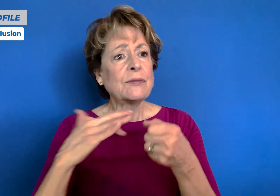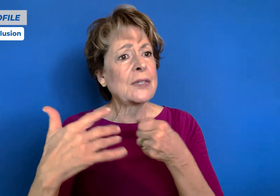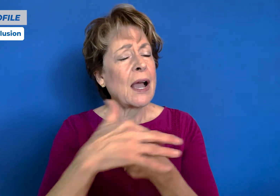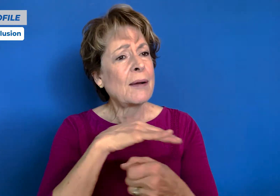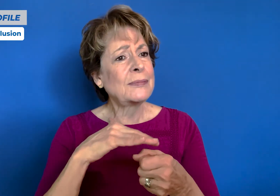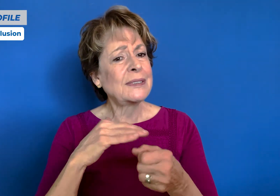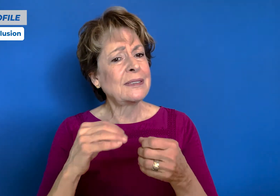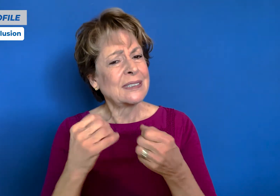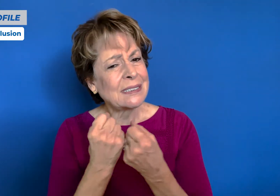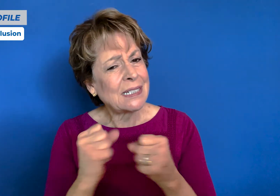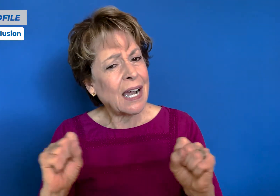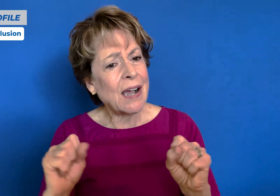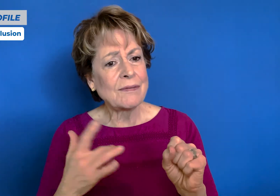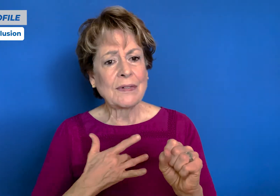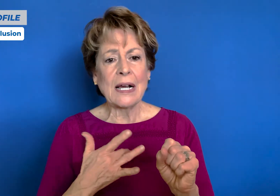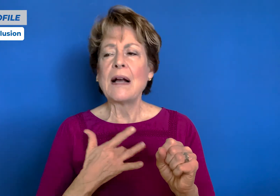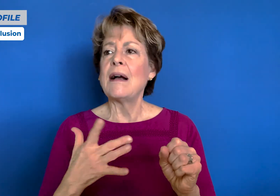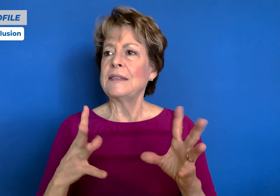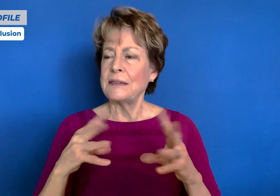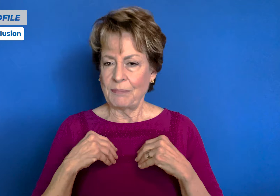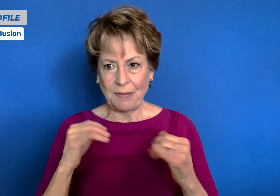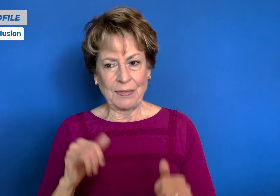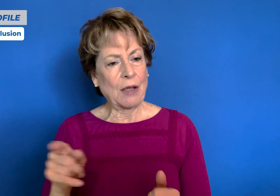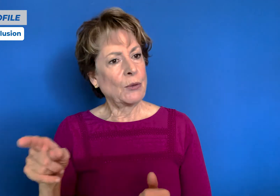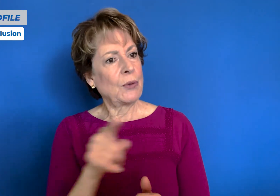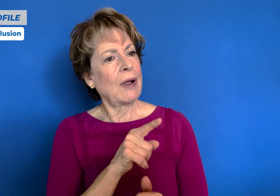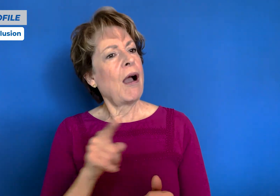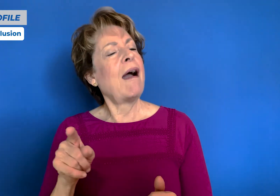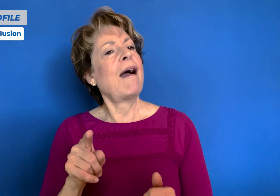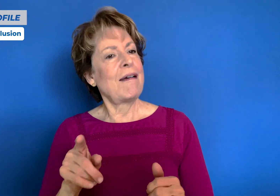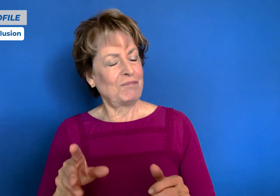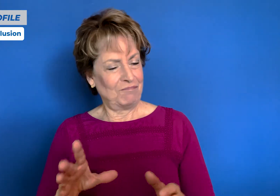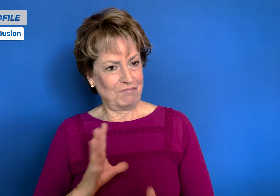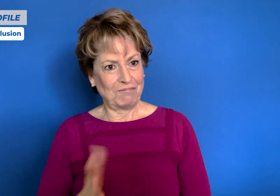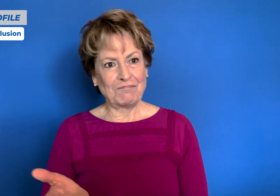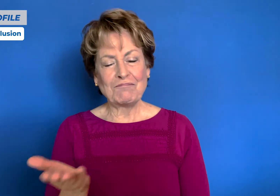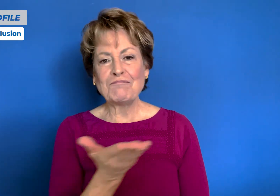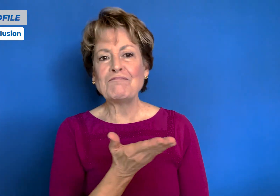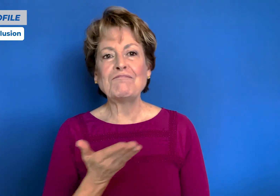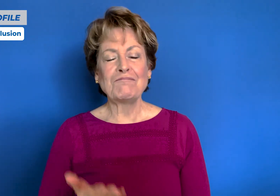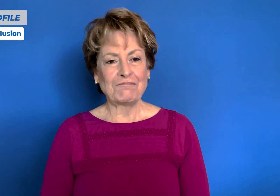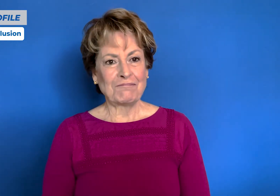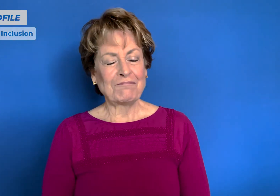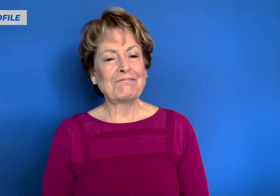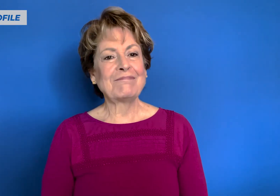Creates a safe space for all school community members to feel accepted for who they are.